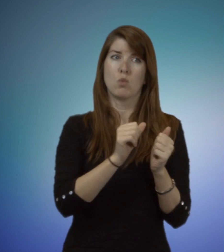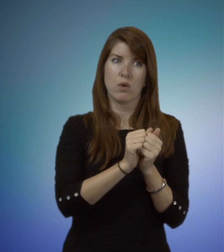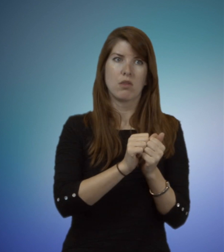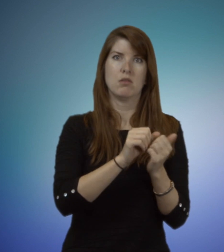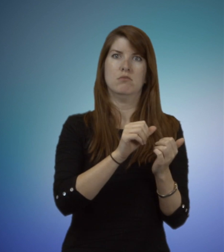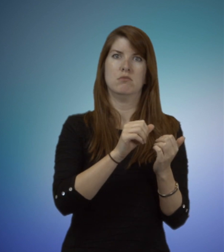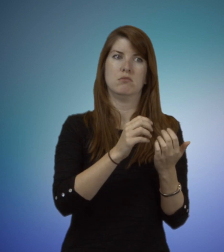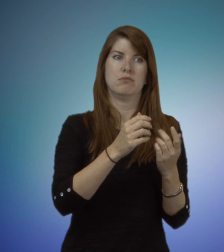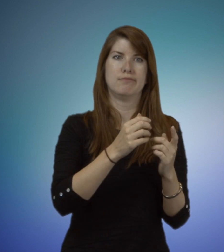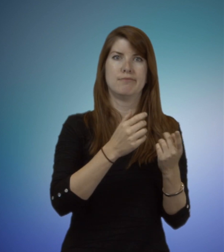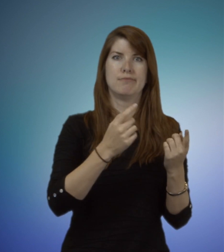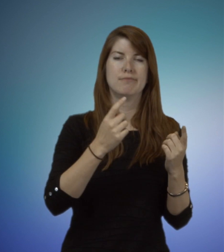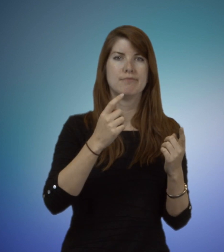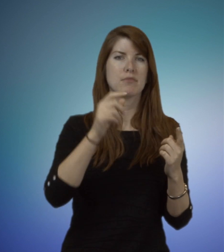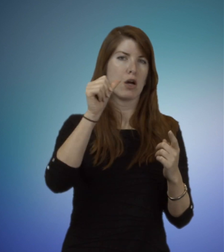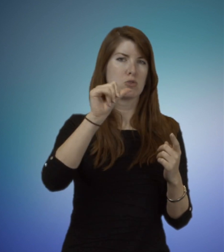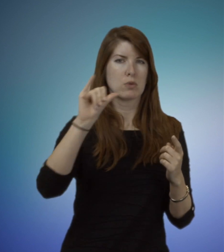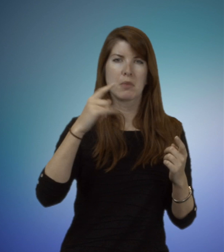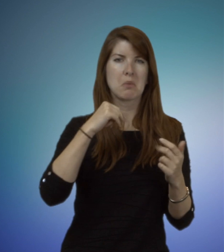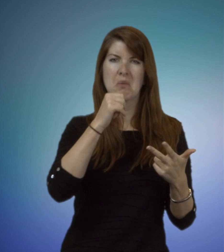with an auditory impairment, or AI.